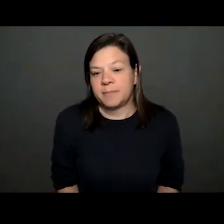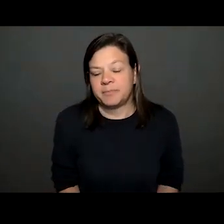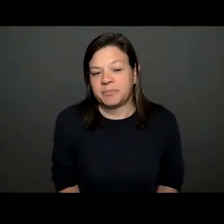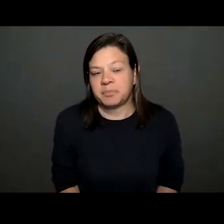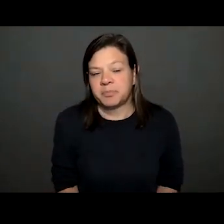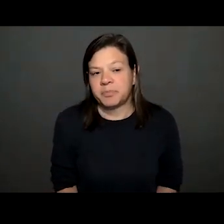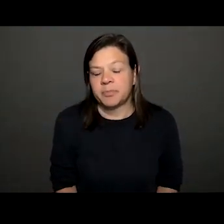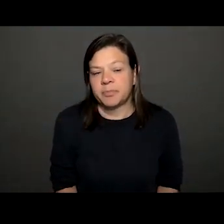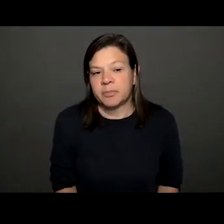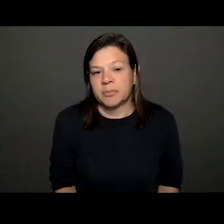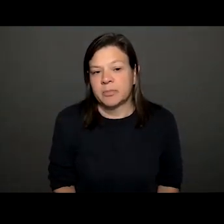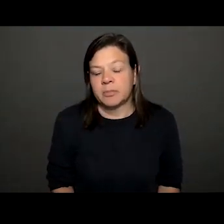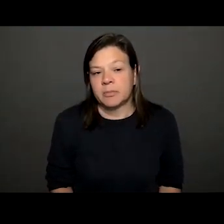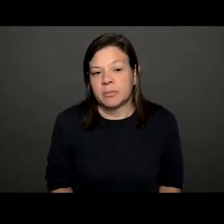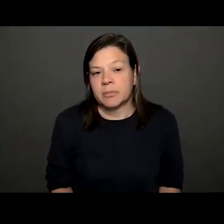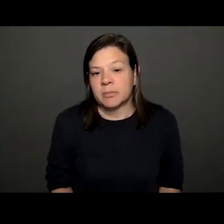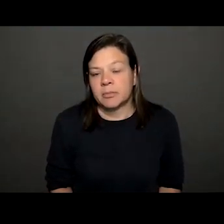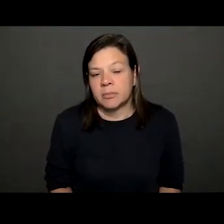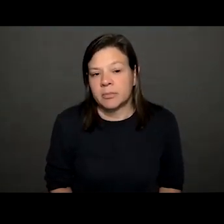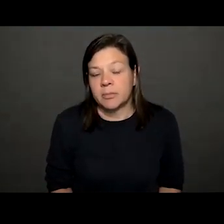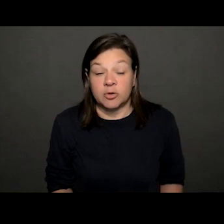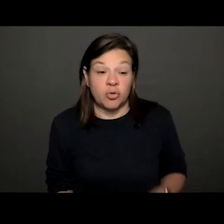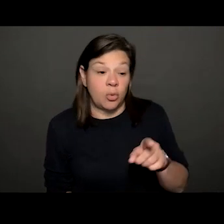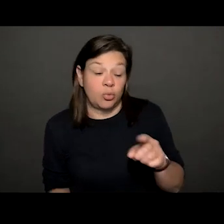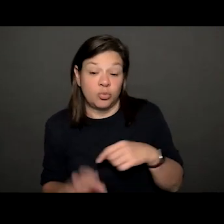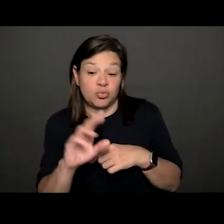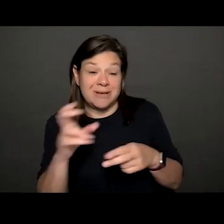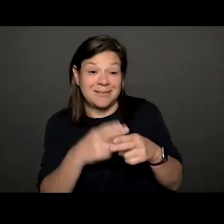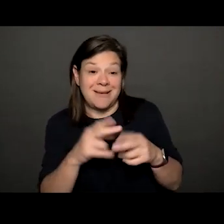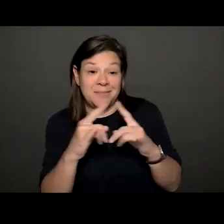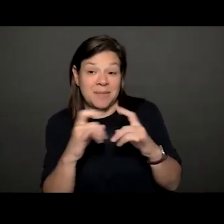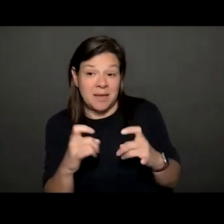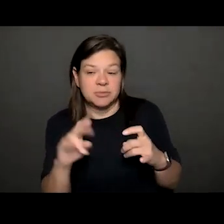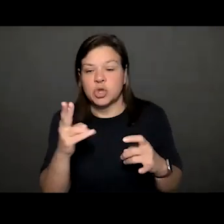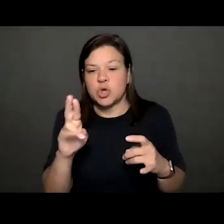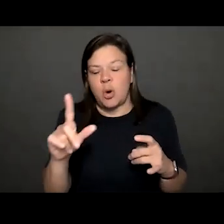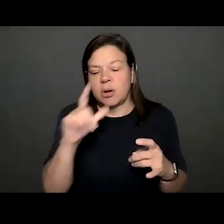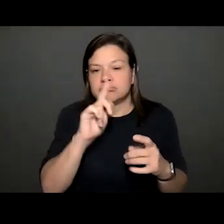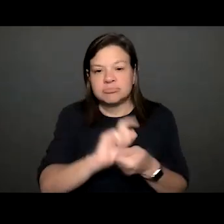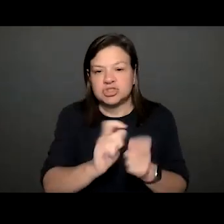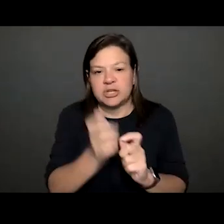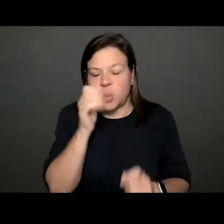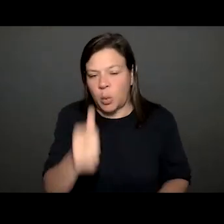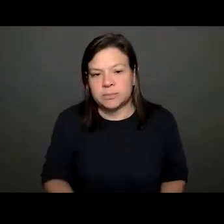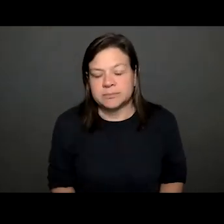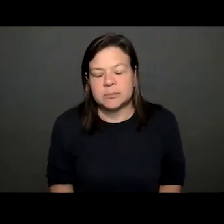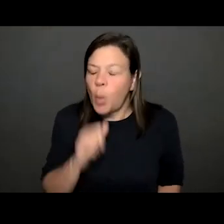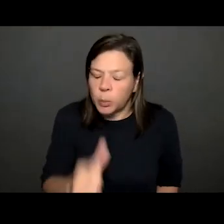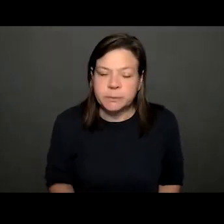THE CAMPS, THE URL ISN'T GOING TO CHANGE. WE'RE GOING TO SET THE PAGE TITLE TO BE BASED ON THE